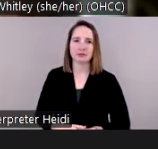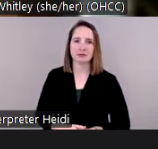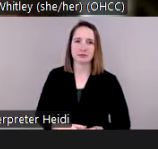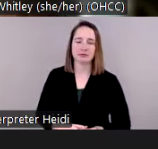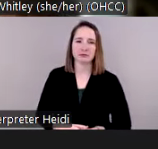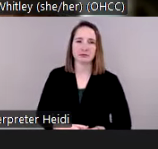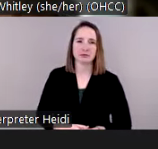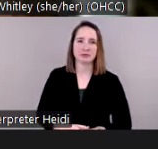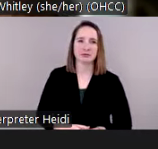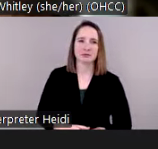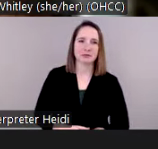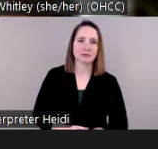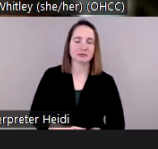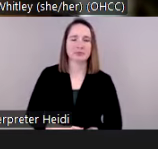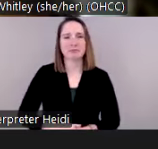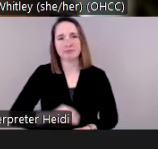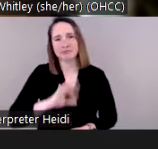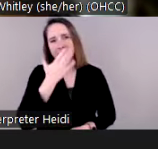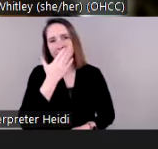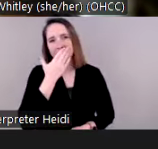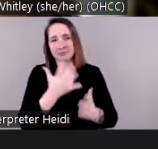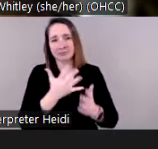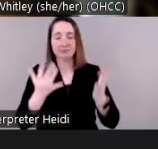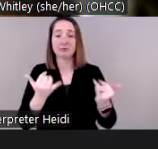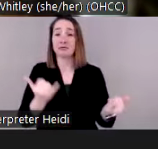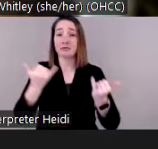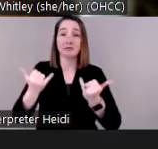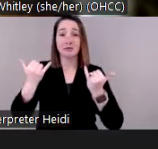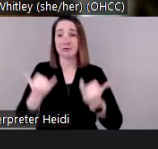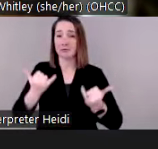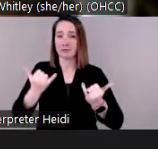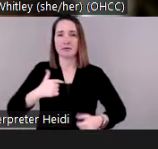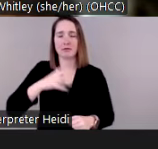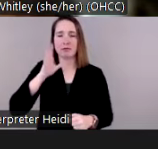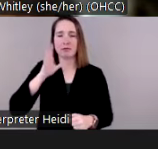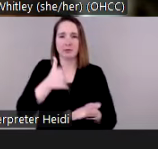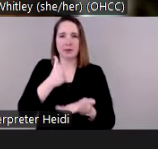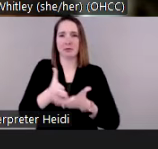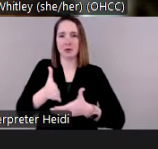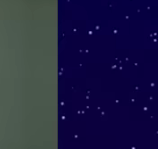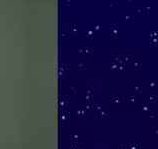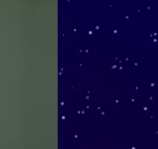Thank you so much. Uh and so now I am